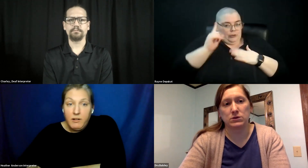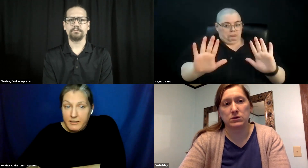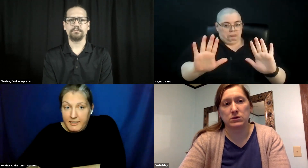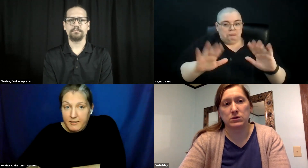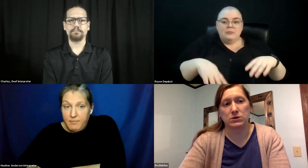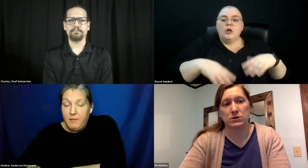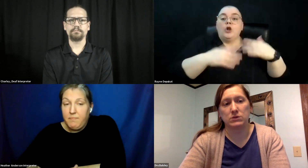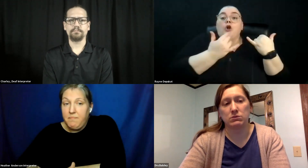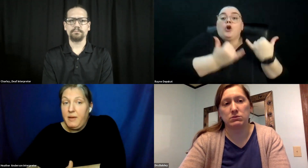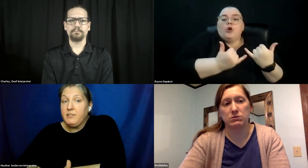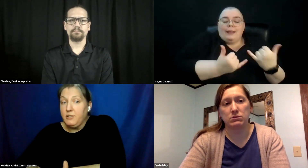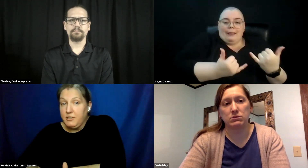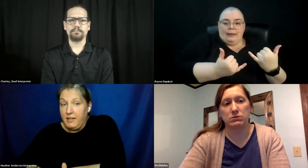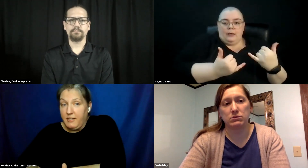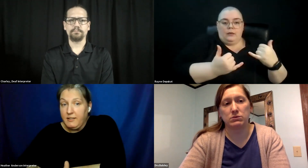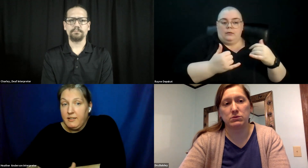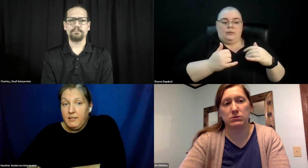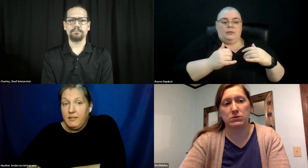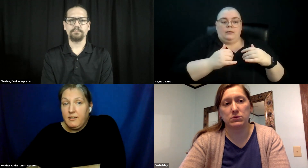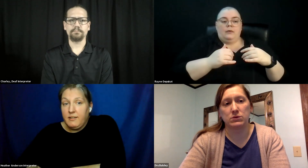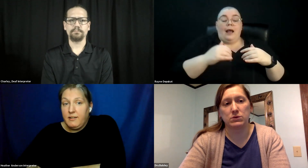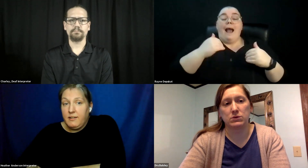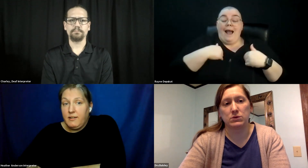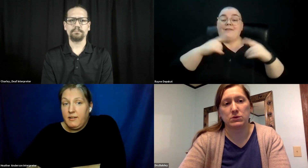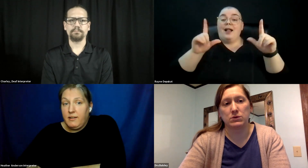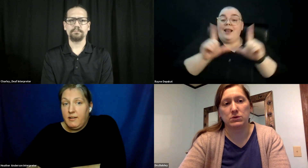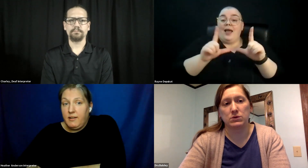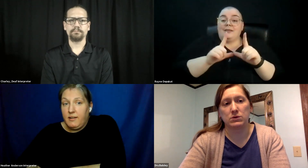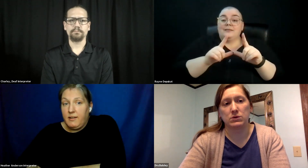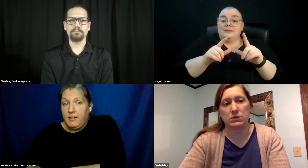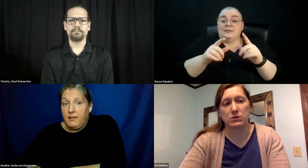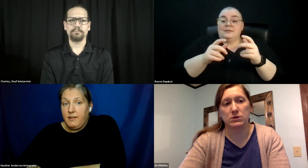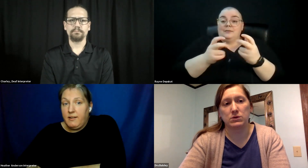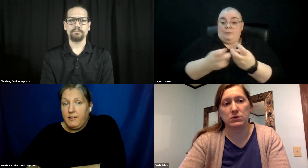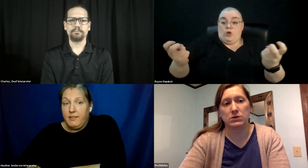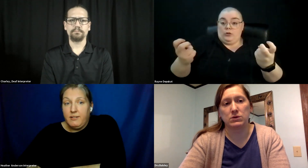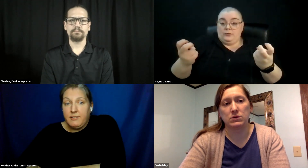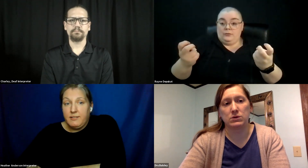Currently, my best understanding.